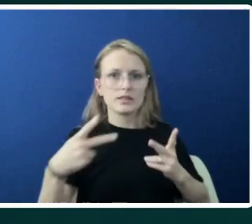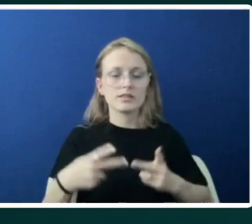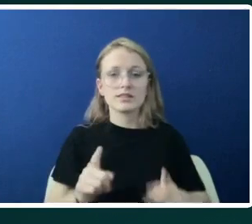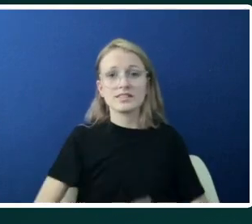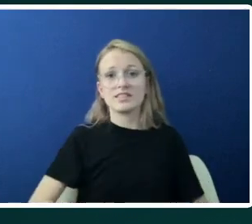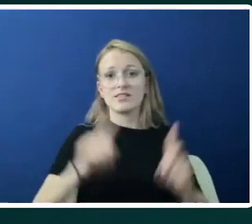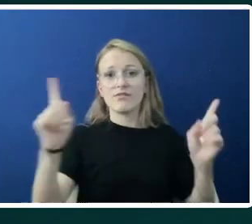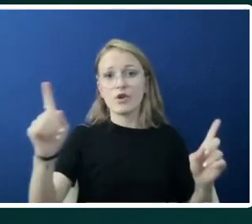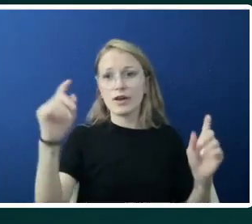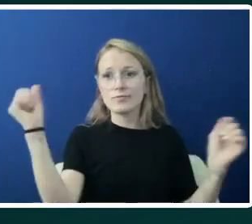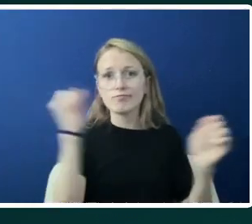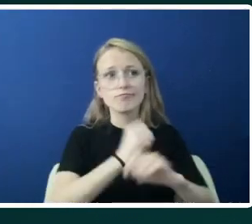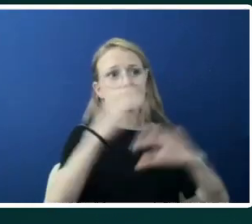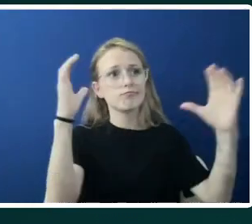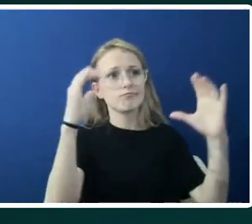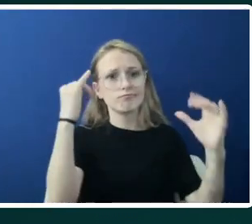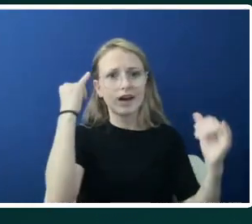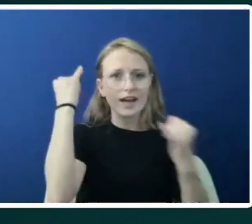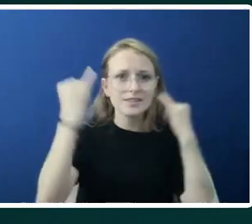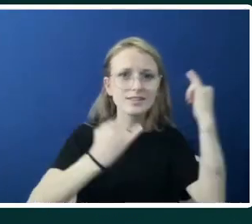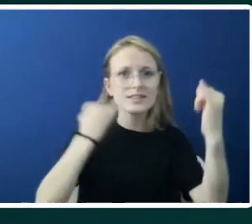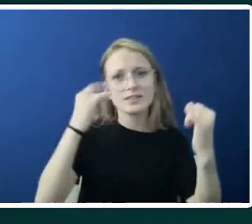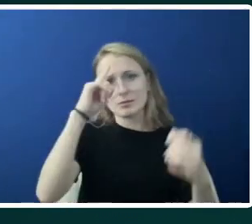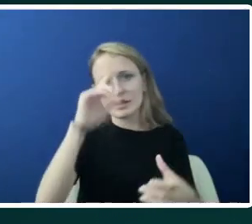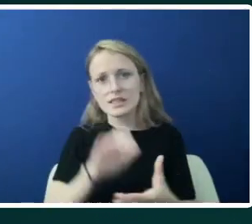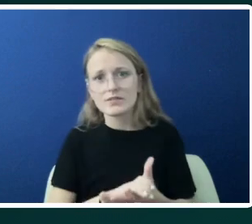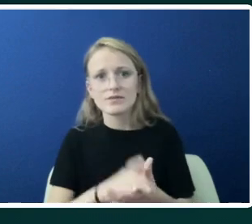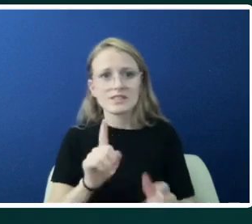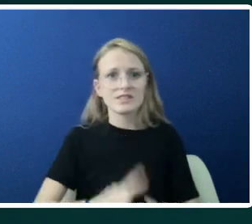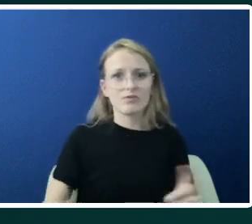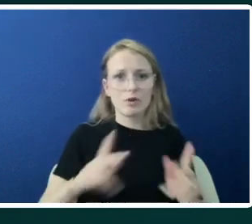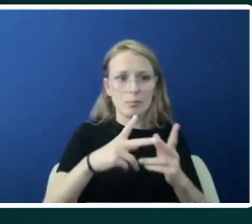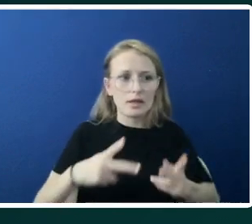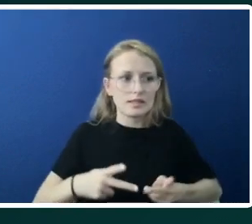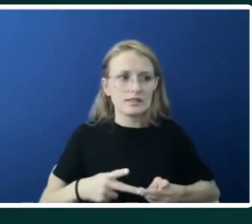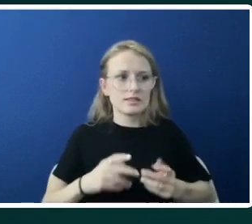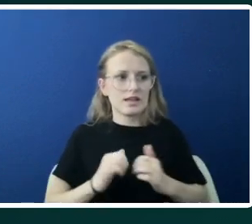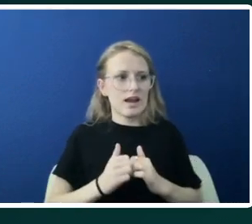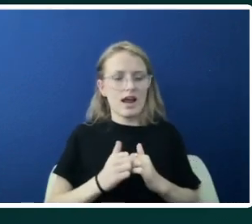dissimilar demographics? What could happen if we use that very powerful tool, digital media,